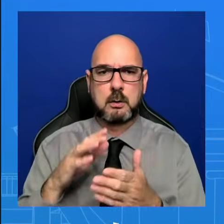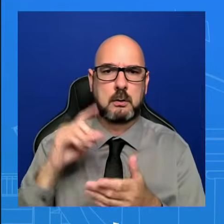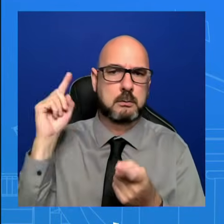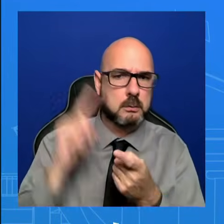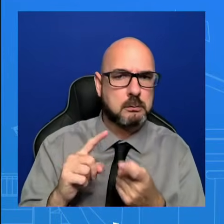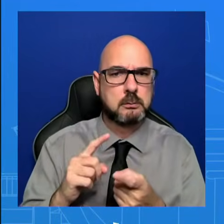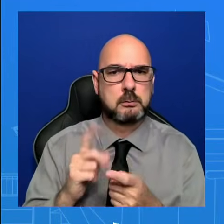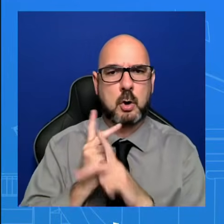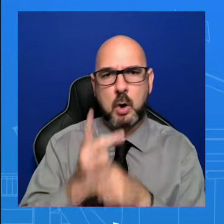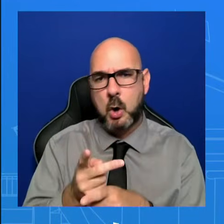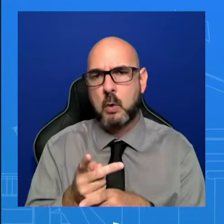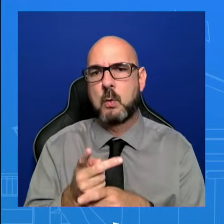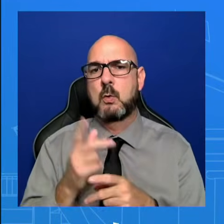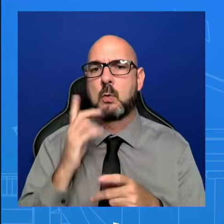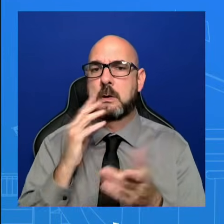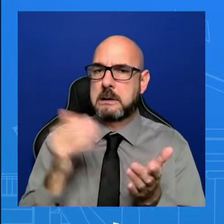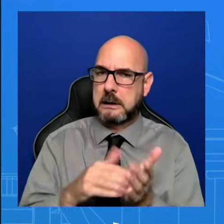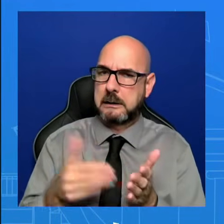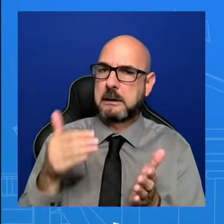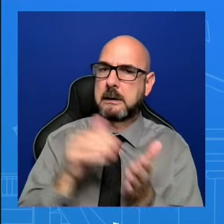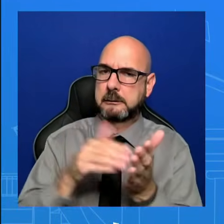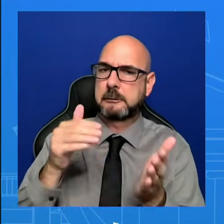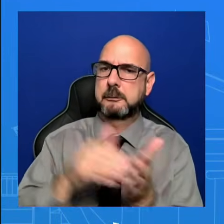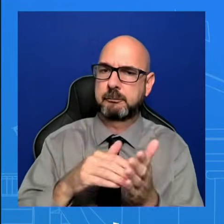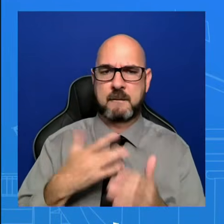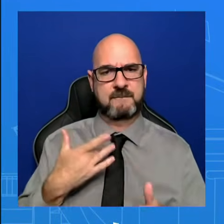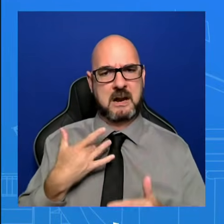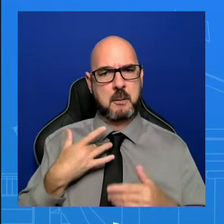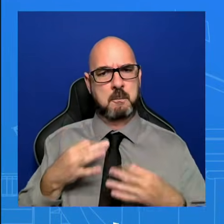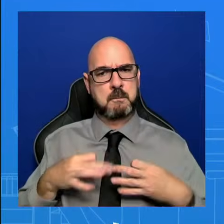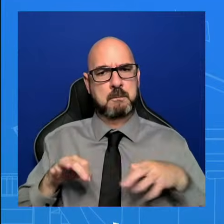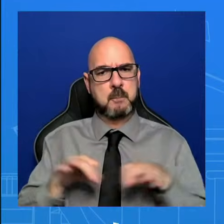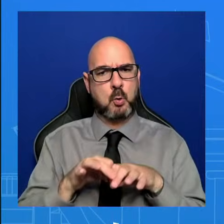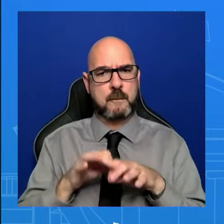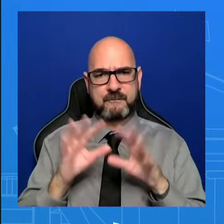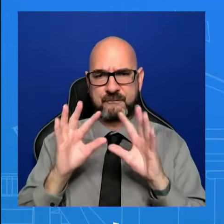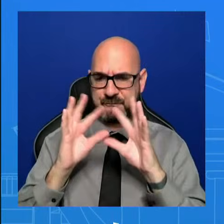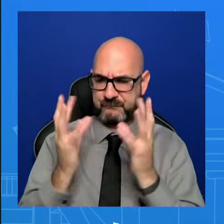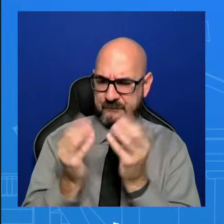because we think it's important as families or as an American and you coming out of college and you want to build a family,